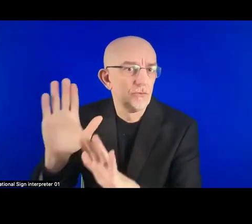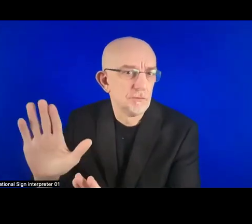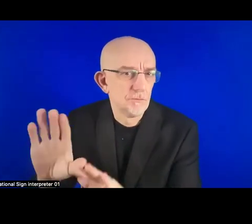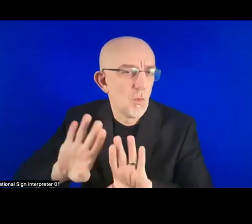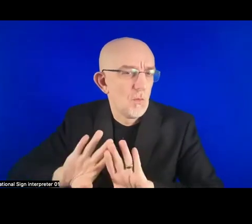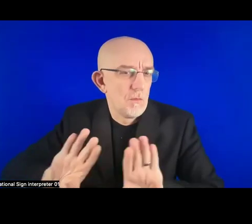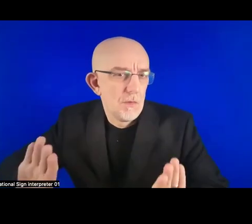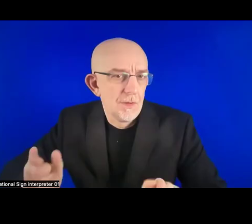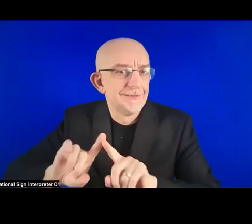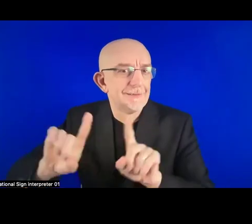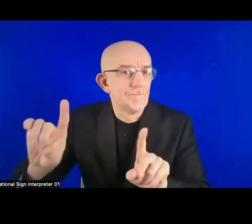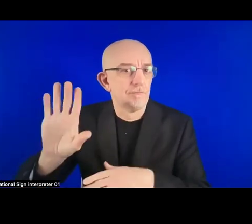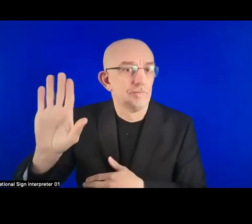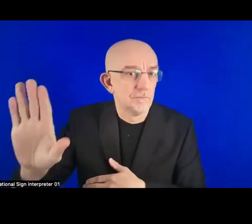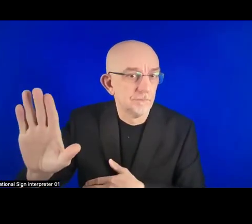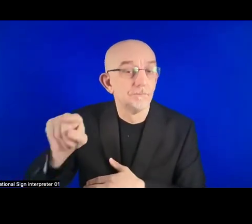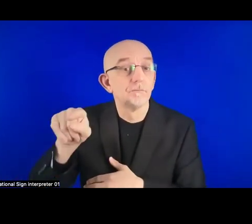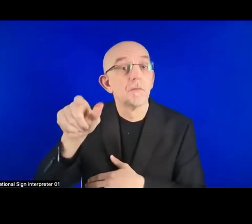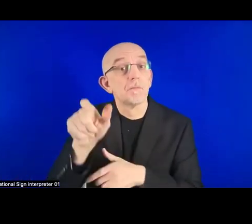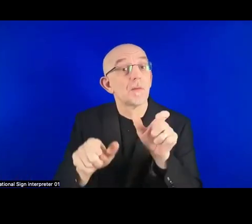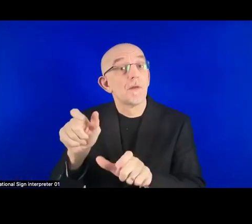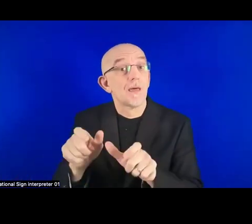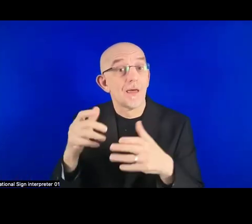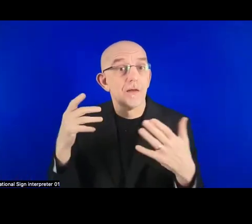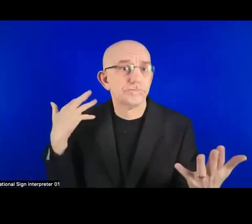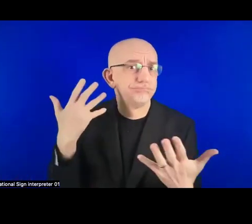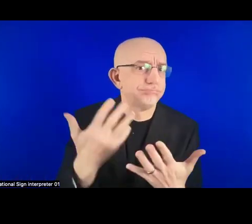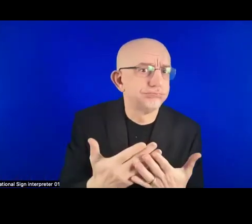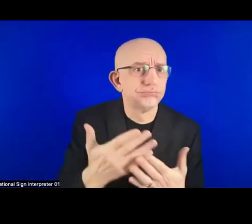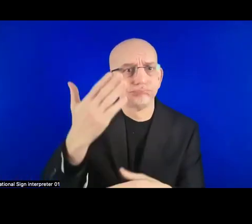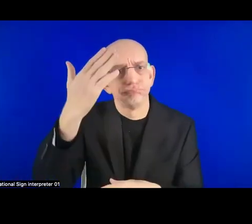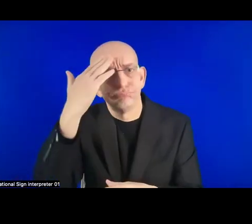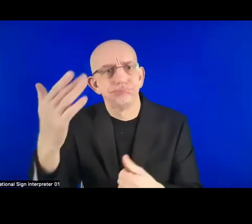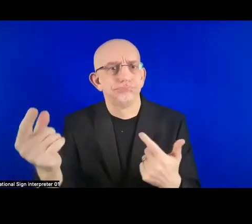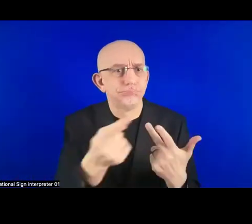require anything else except maybe if it's not addressed in the proposal, I would